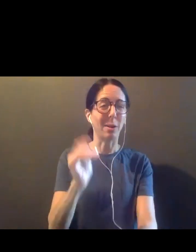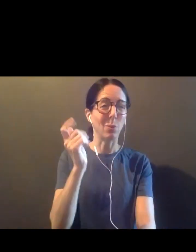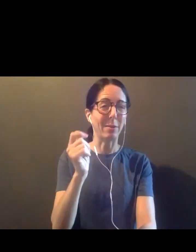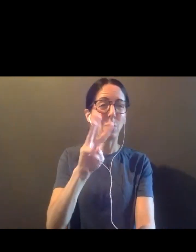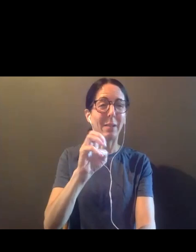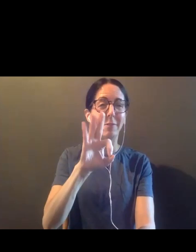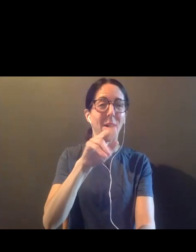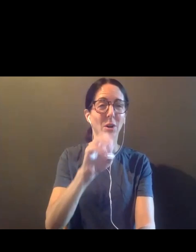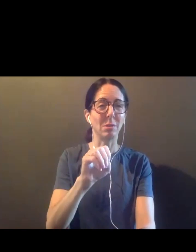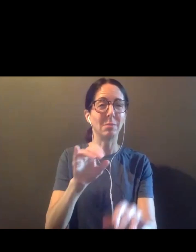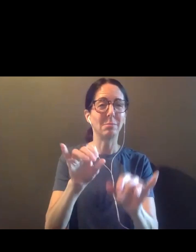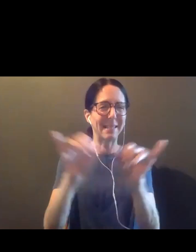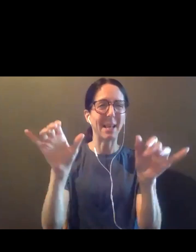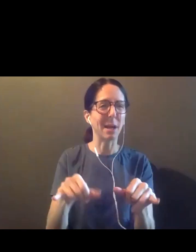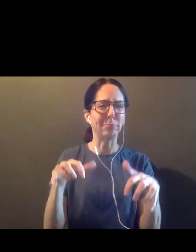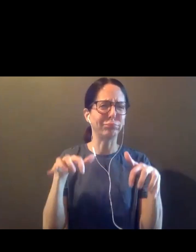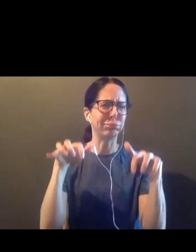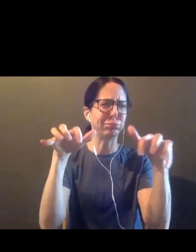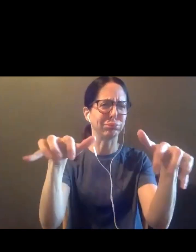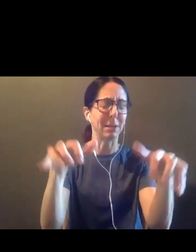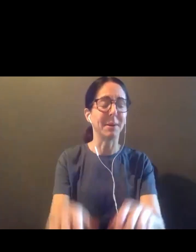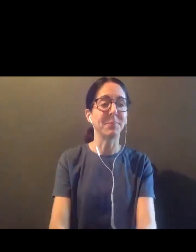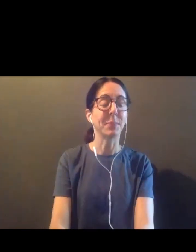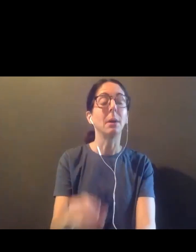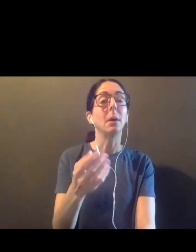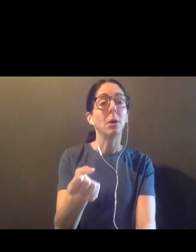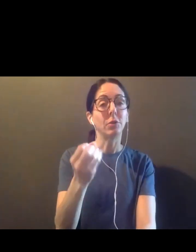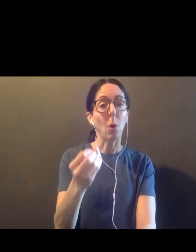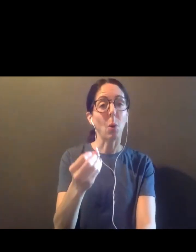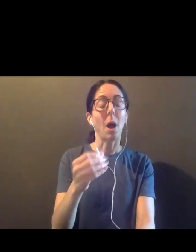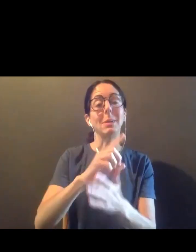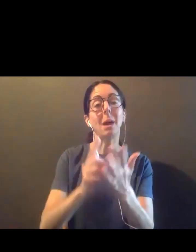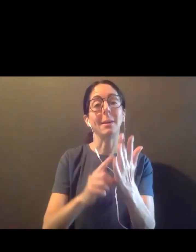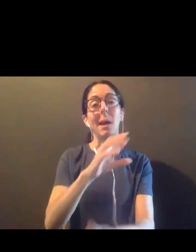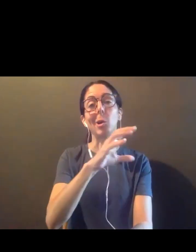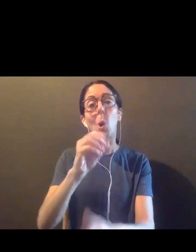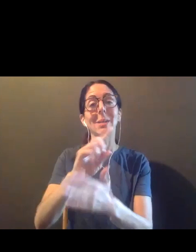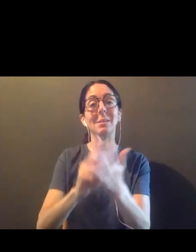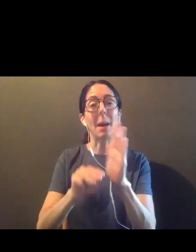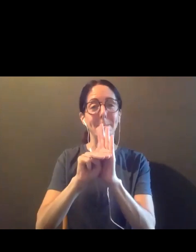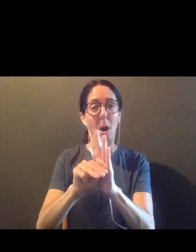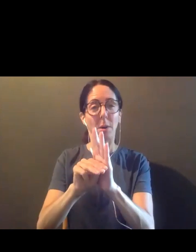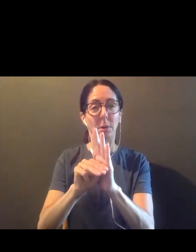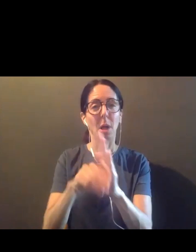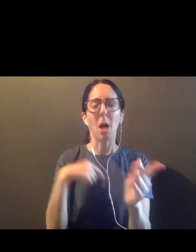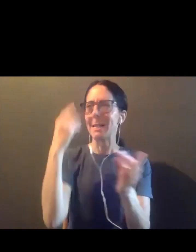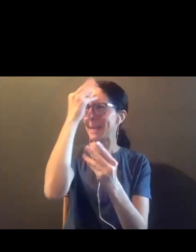And one interesting component as I was designing a codesign model thinking that how would we start the conversation?